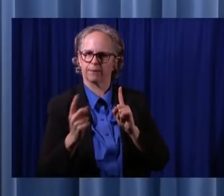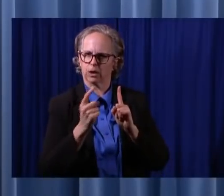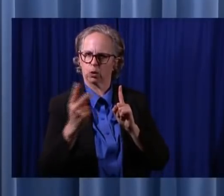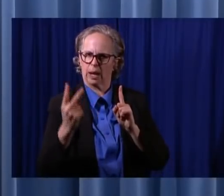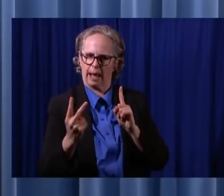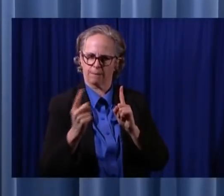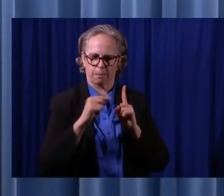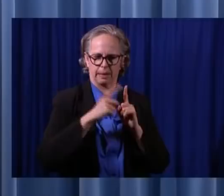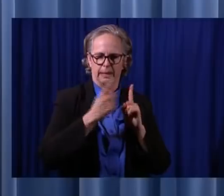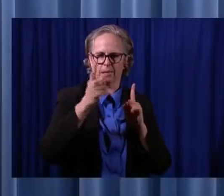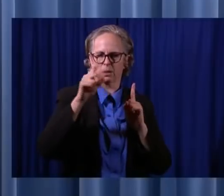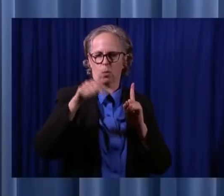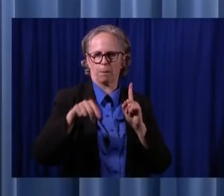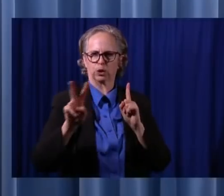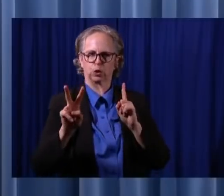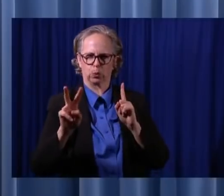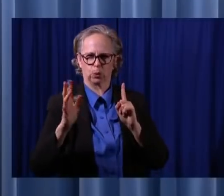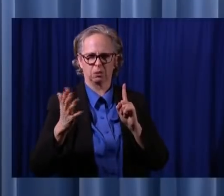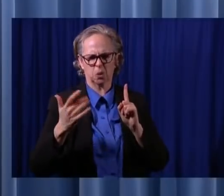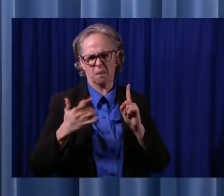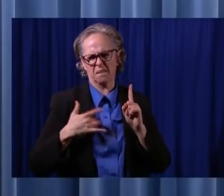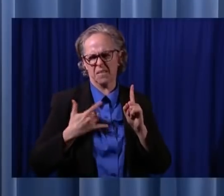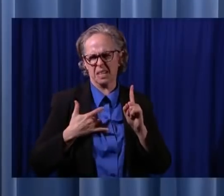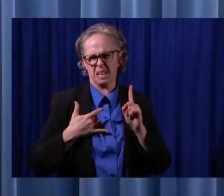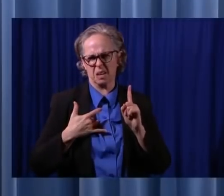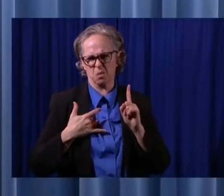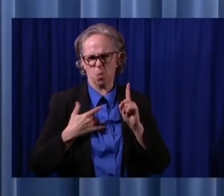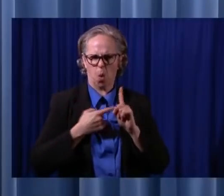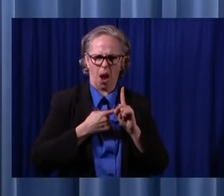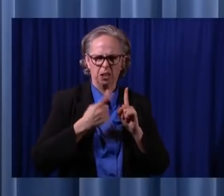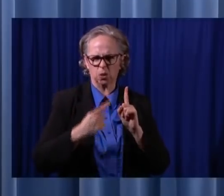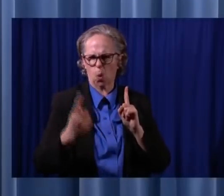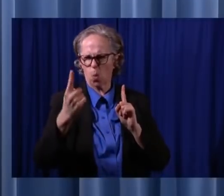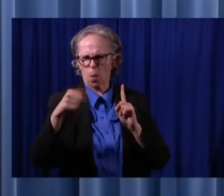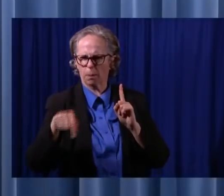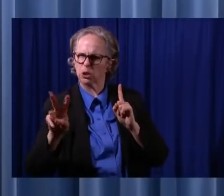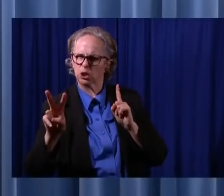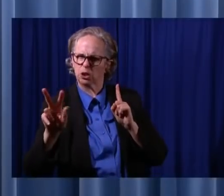INTERVENTIONS OR ANY KIND OF SOCIAL DISTANCING OR ANYTHING